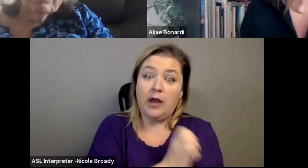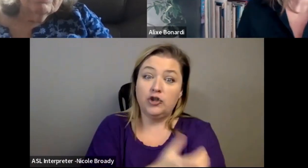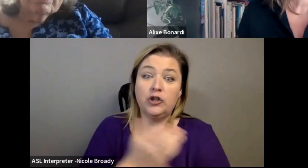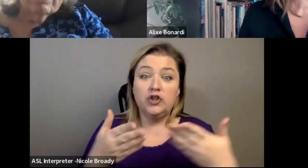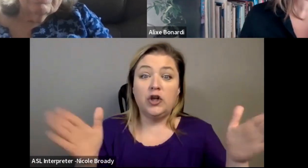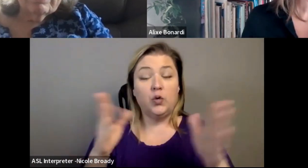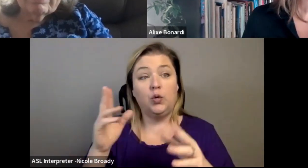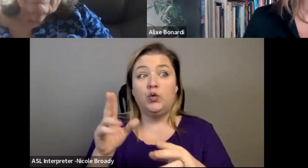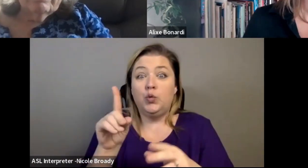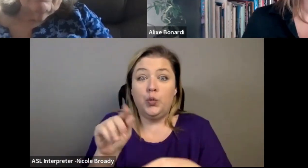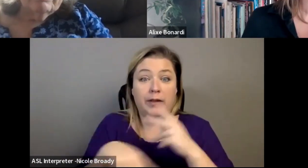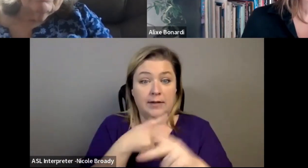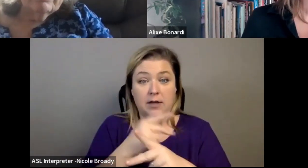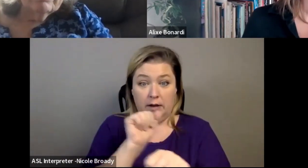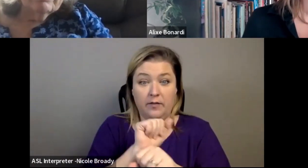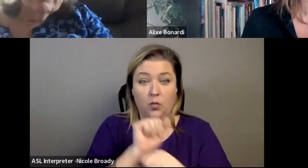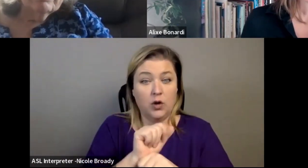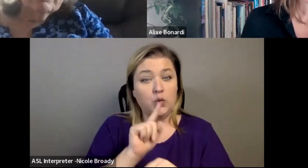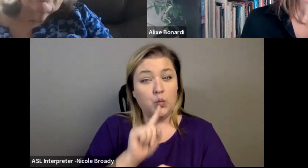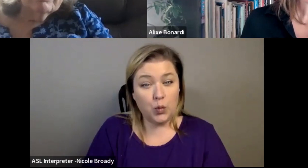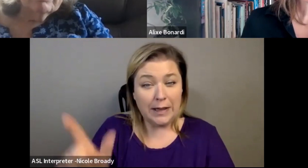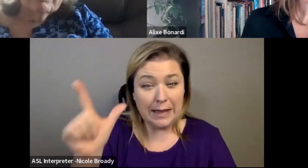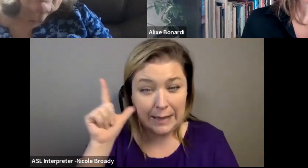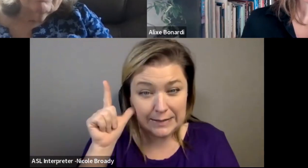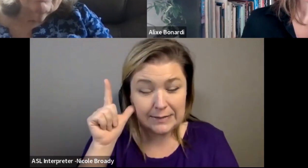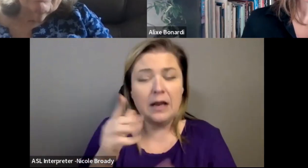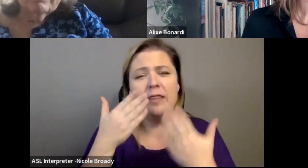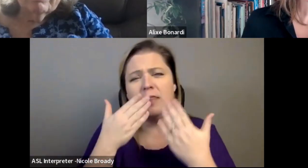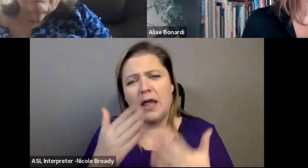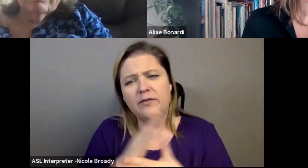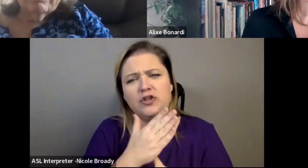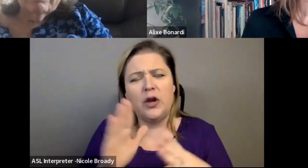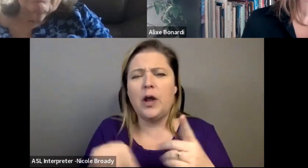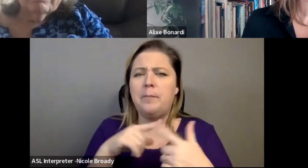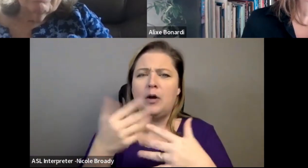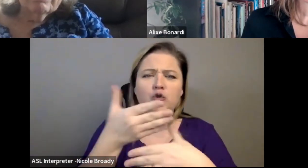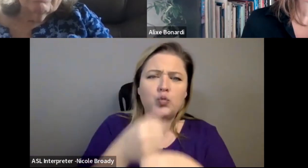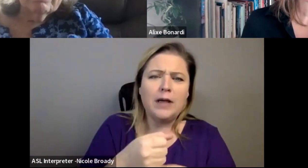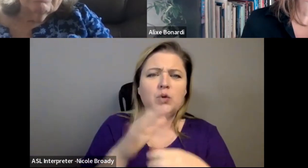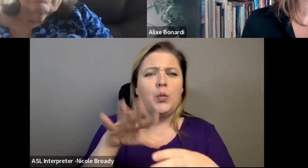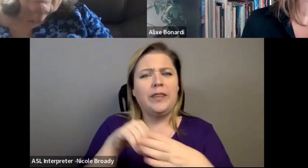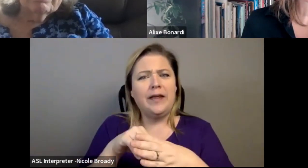work that it takes to lessen. And thank you for sharing about the trust in in support